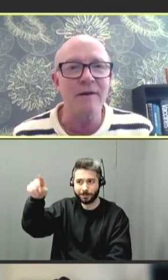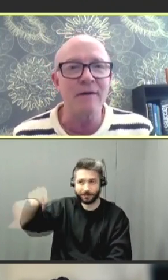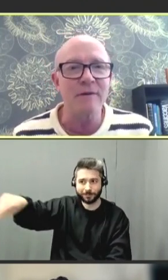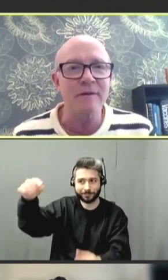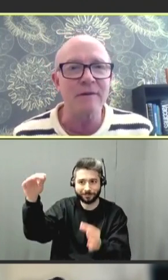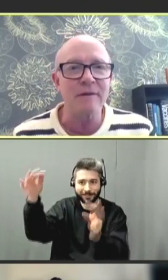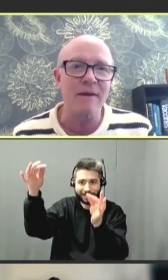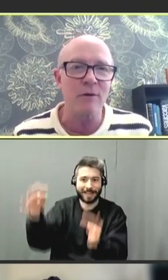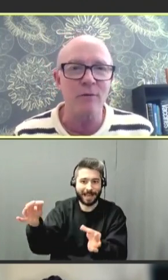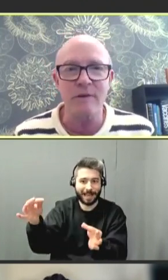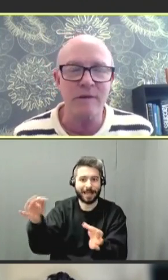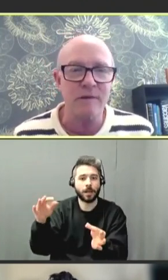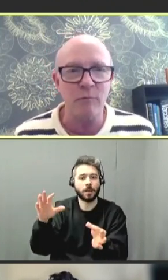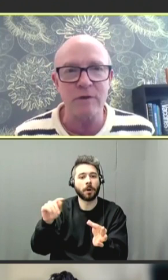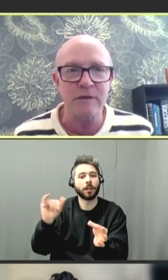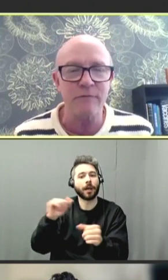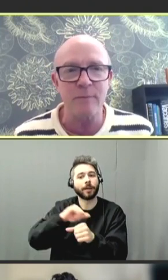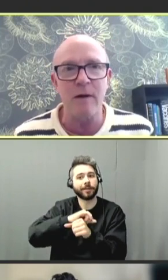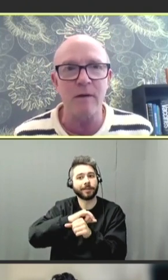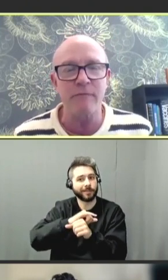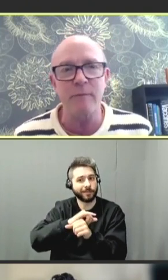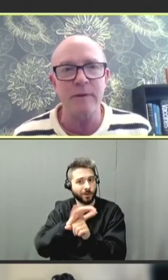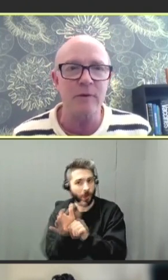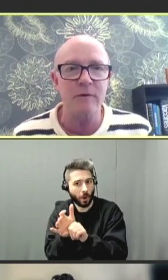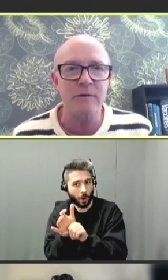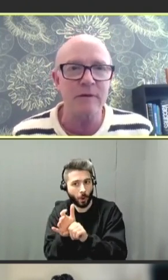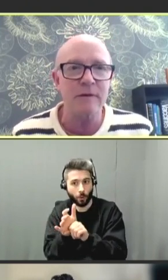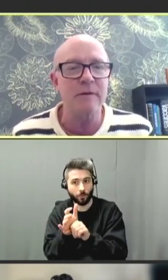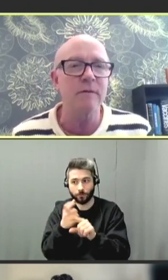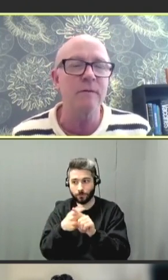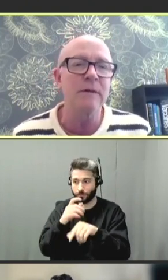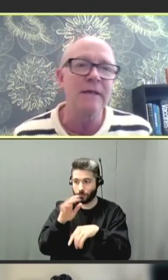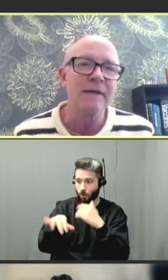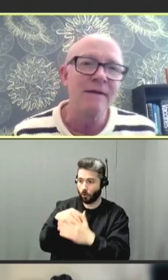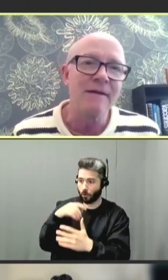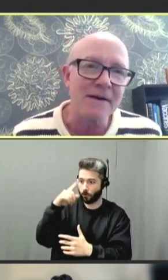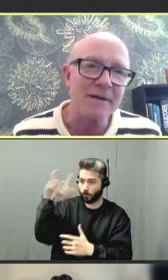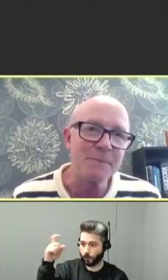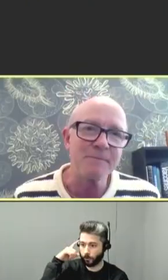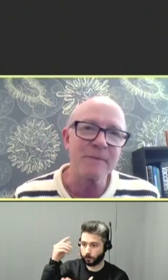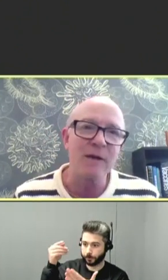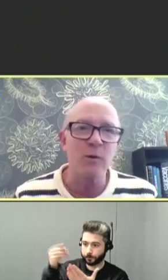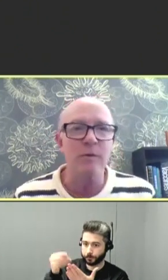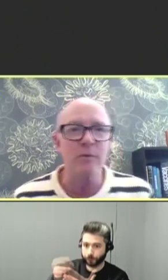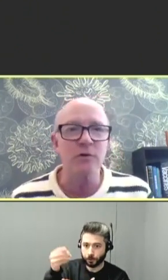you know, if -- like COVID switching from all government purchase to, you know, commercial,